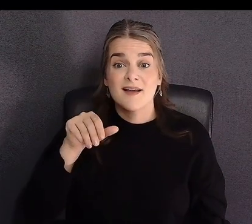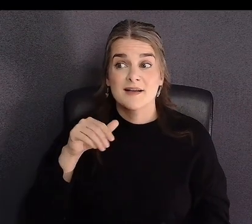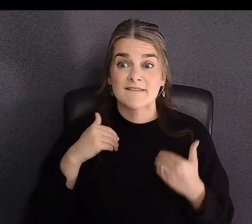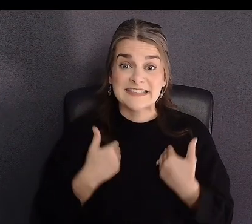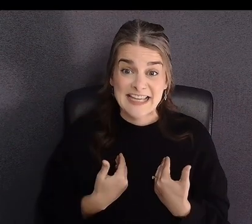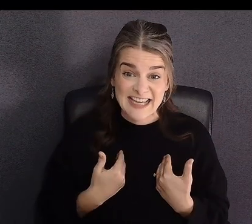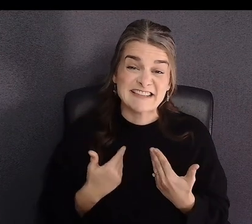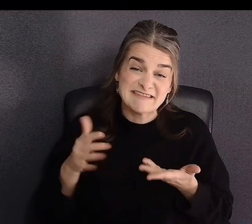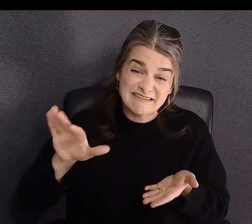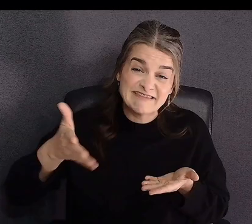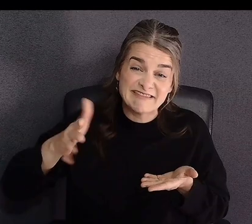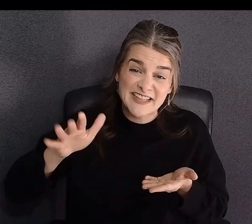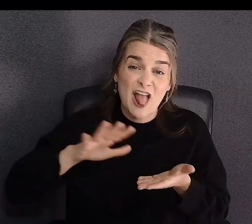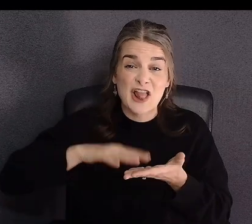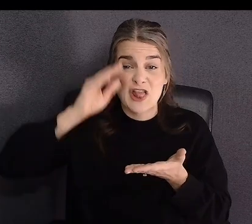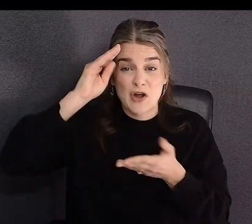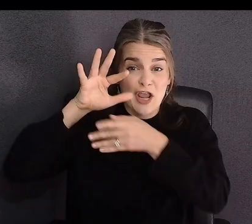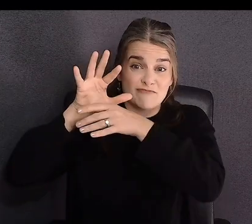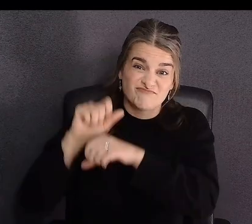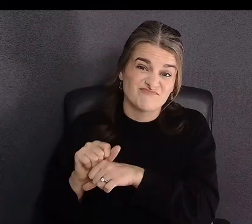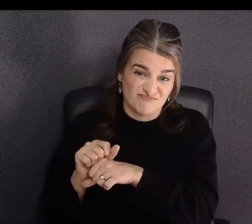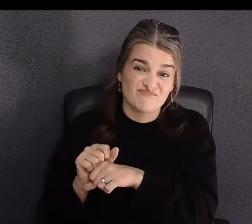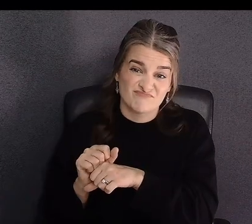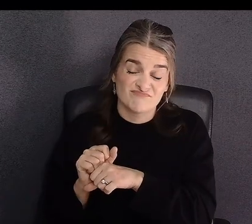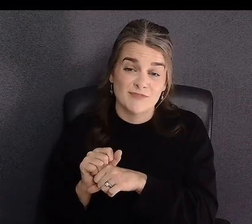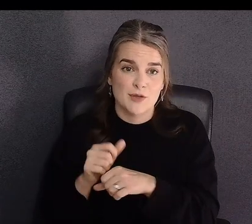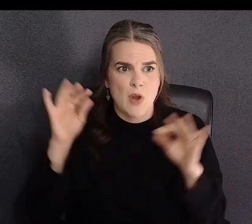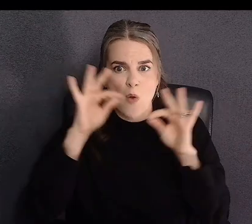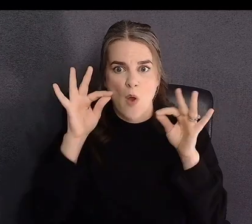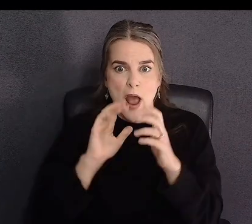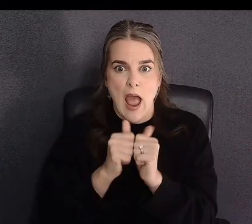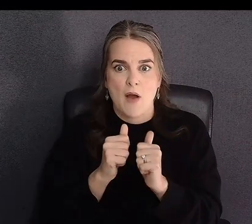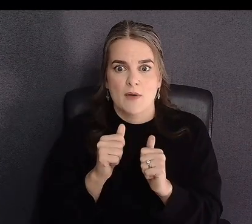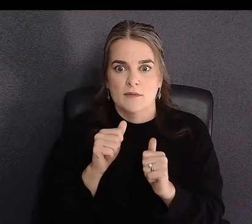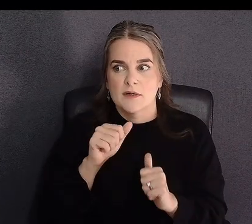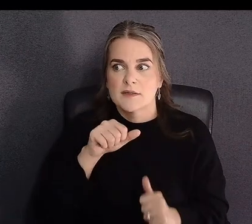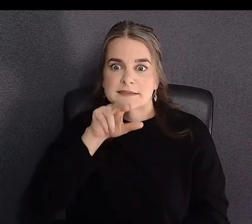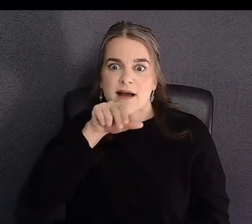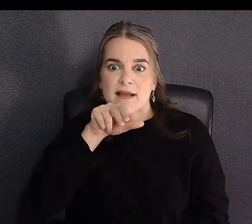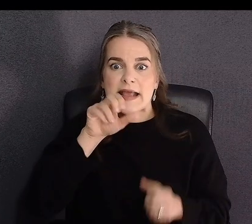don't realize all the ways your tongue can do things. And you're just like, oh, crap.